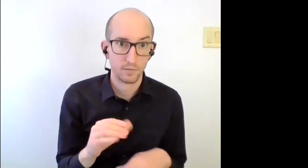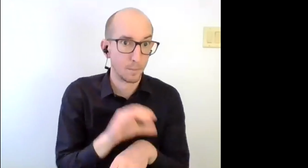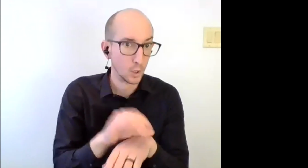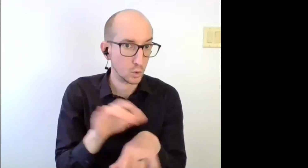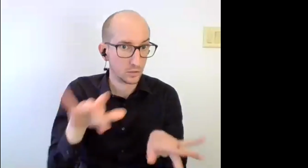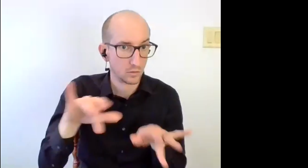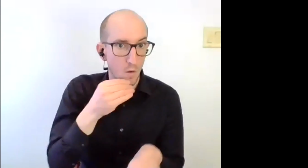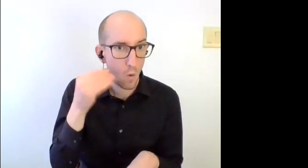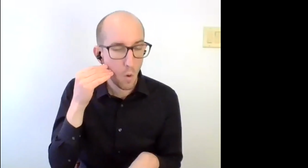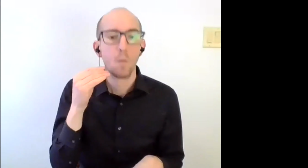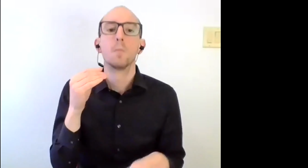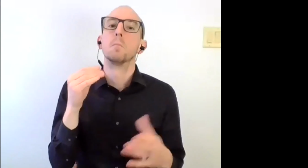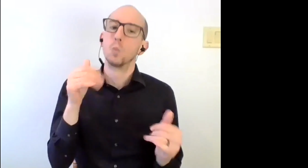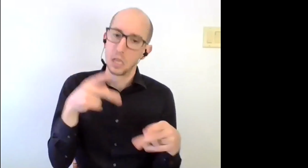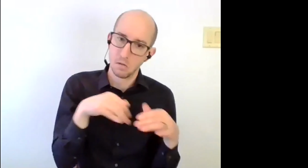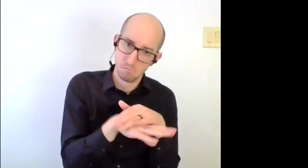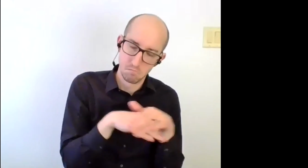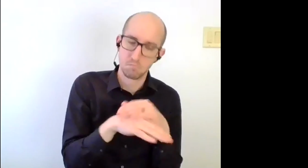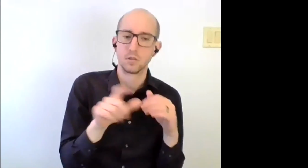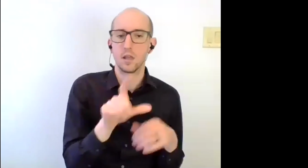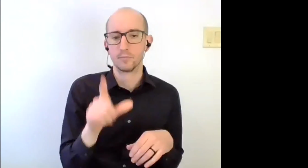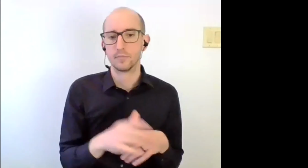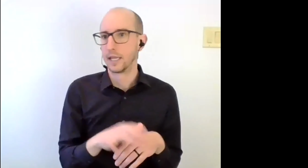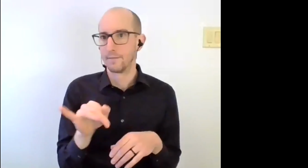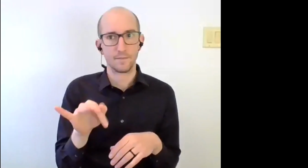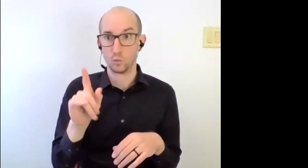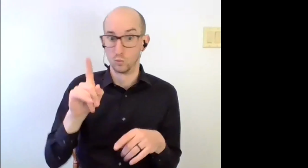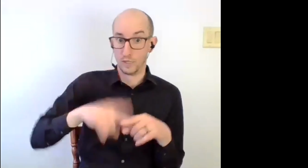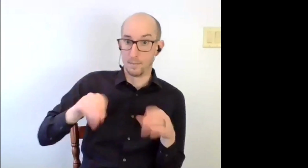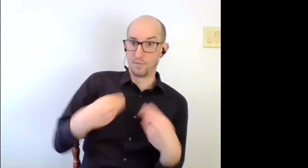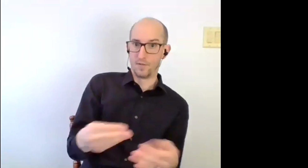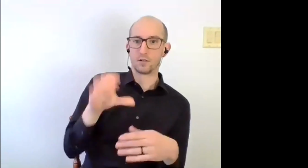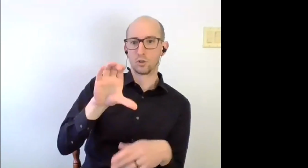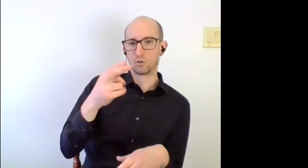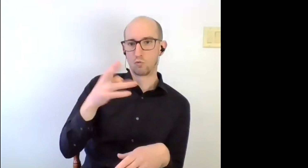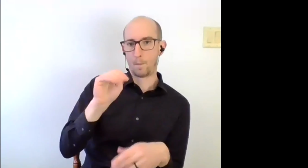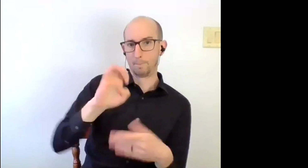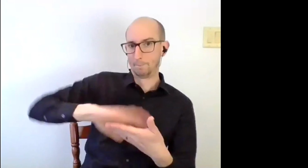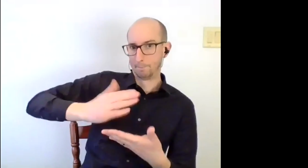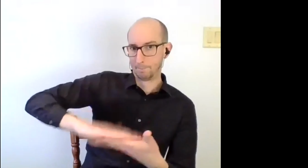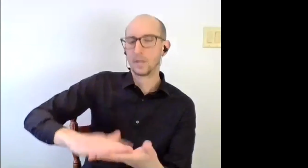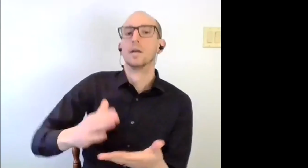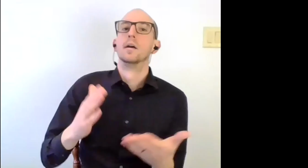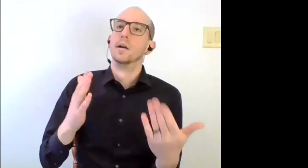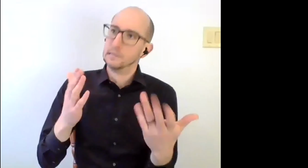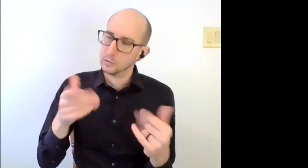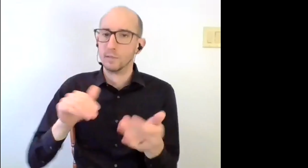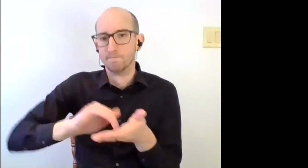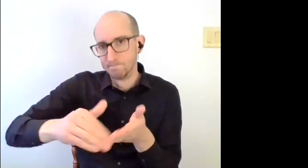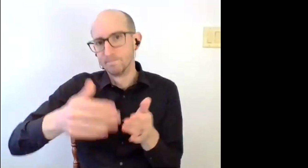to access computers because they don't have that technology at home,